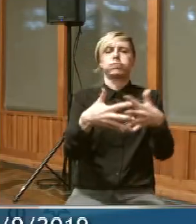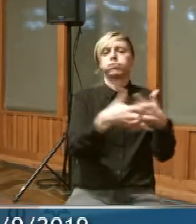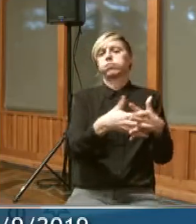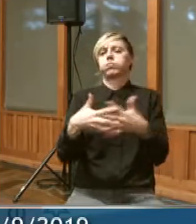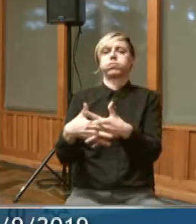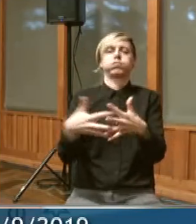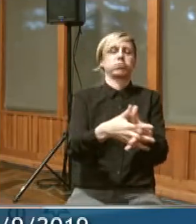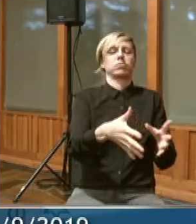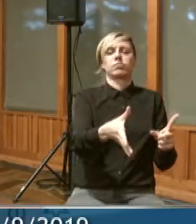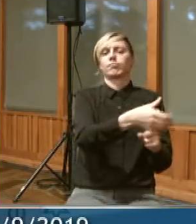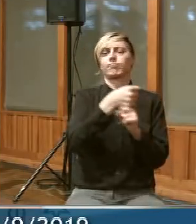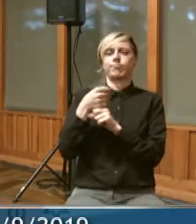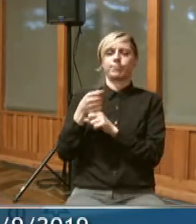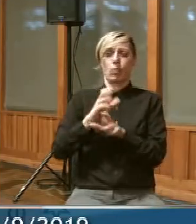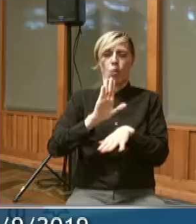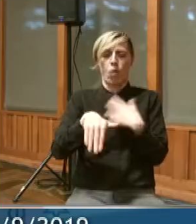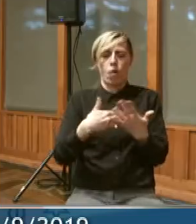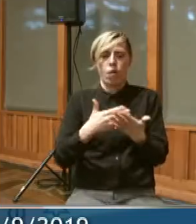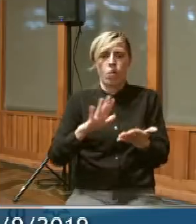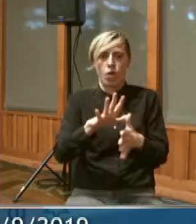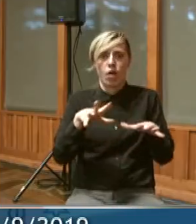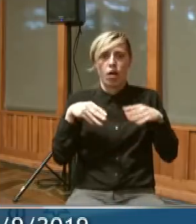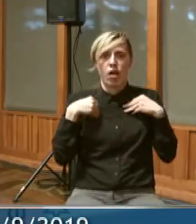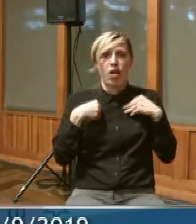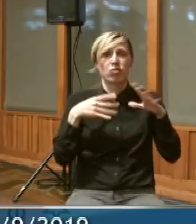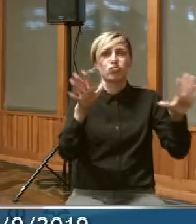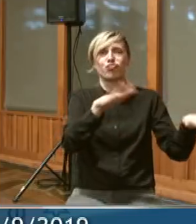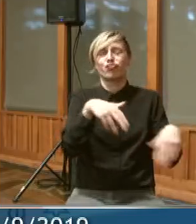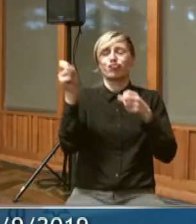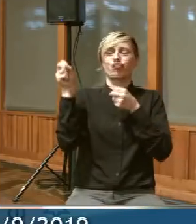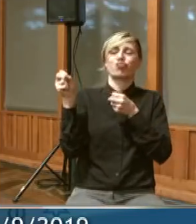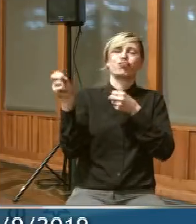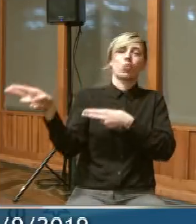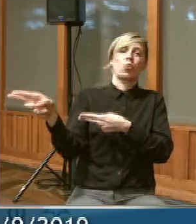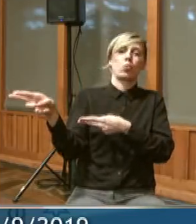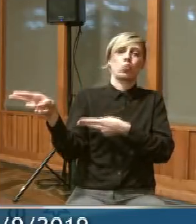BIT OF SHELTER, AND YOU SEND IN THE POLICE AND YOU ARREST THEM